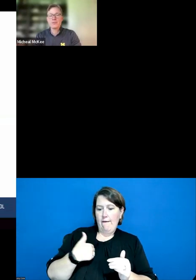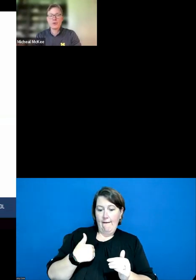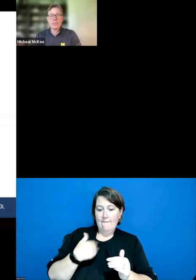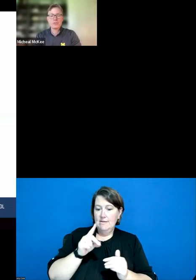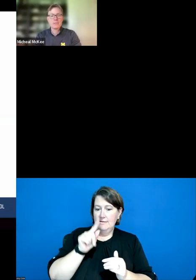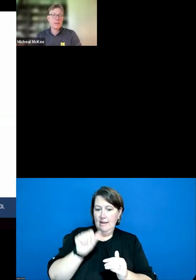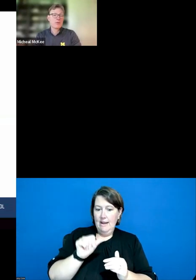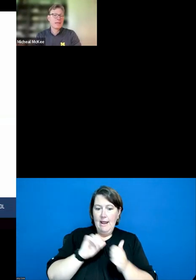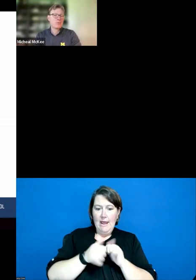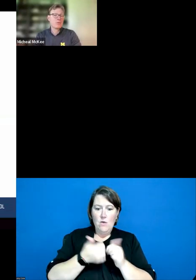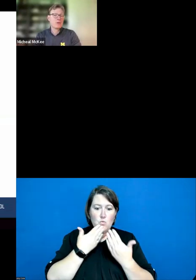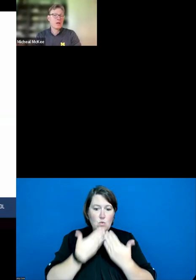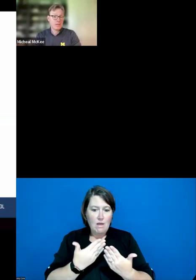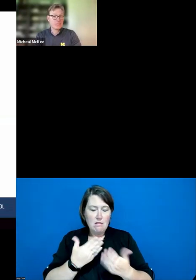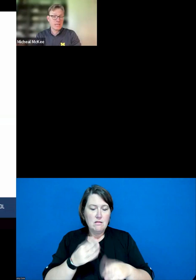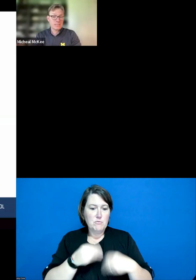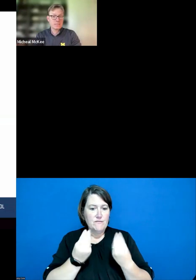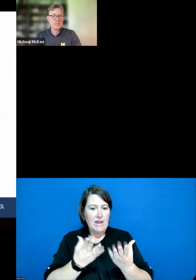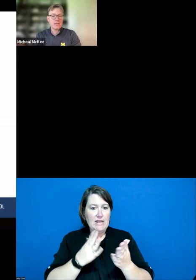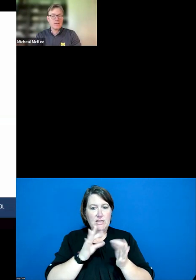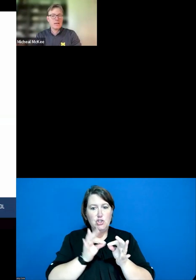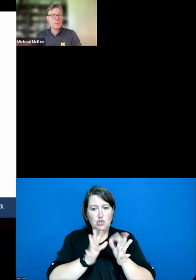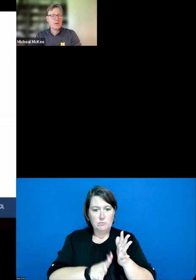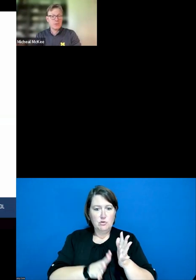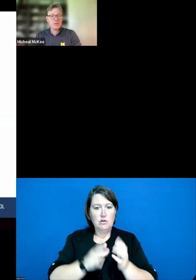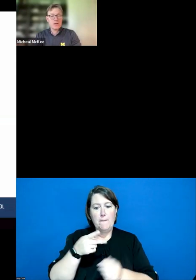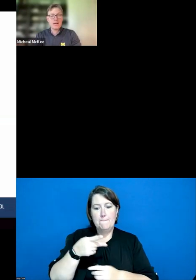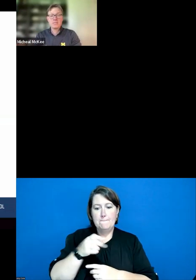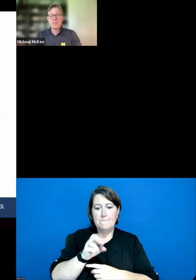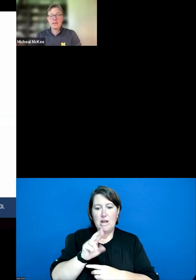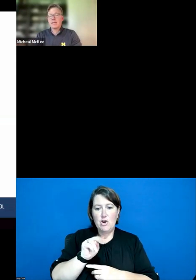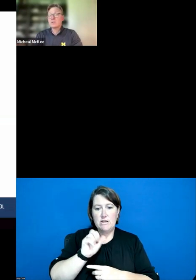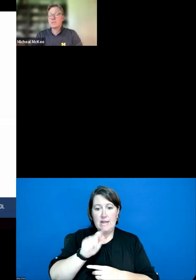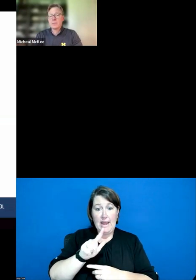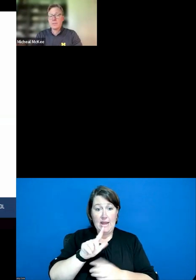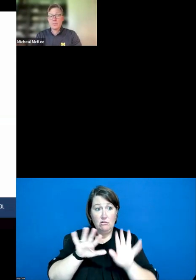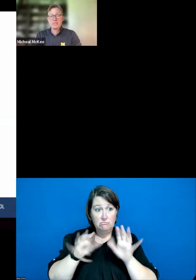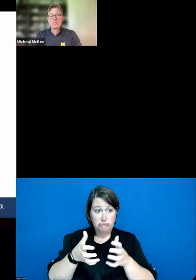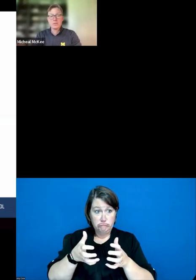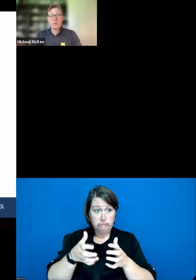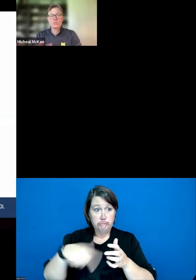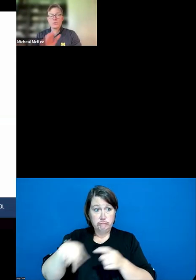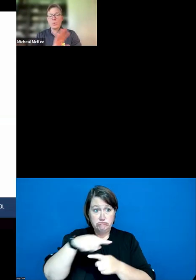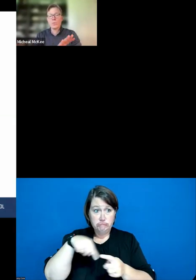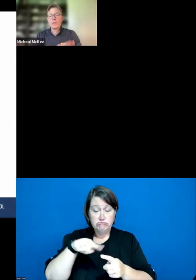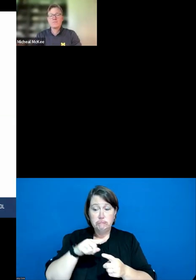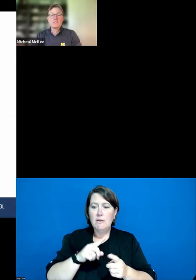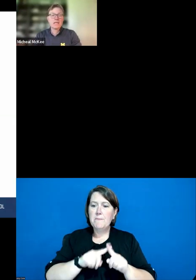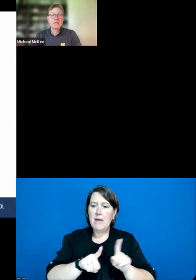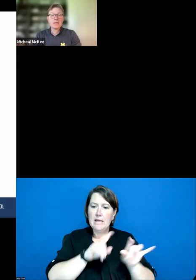interpreters and perinatal healthcare settings. However, I expect that it's going to be pretty similar to what we have seen in